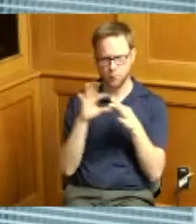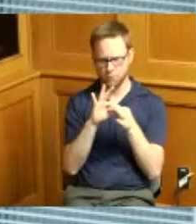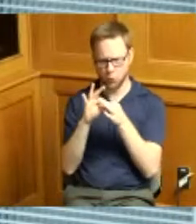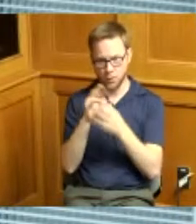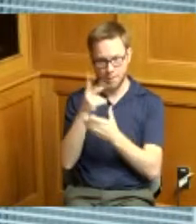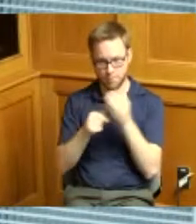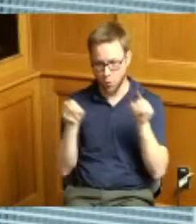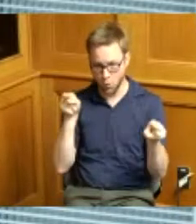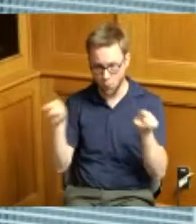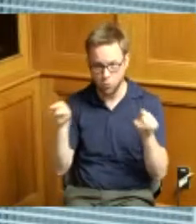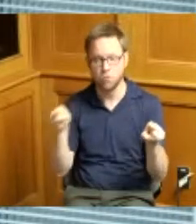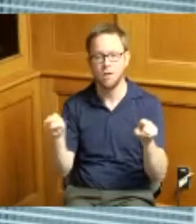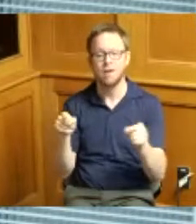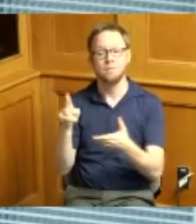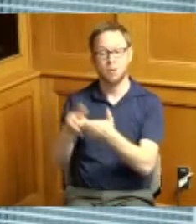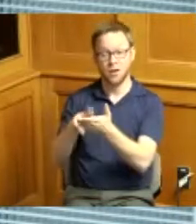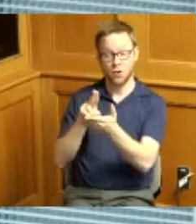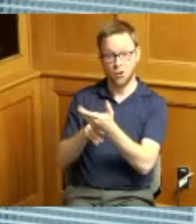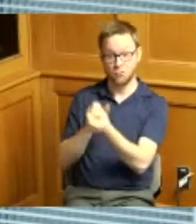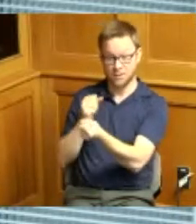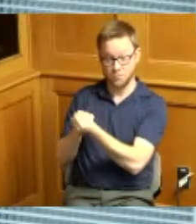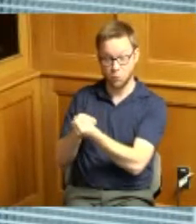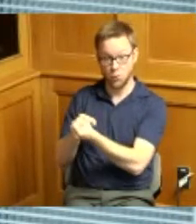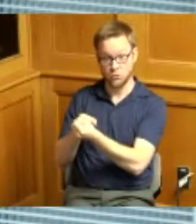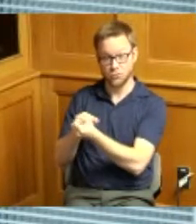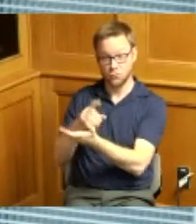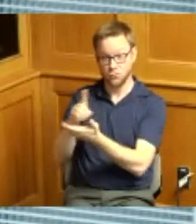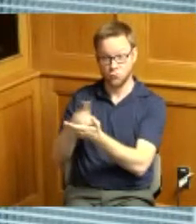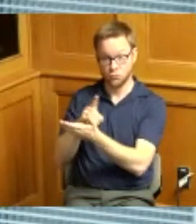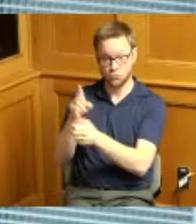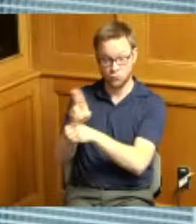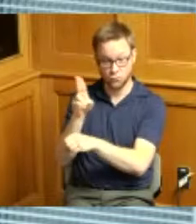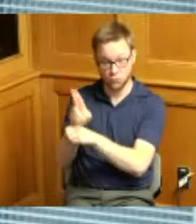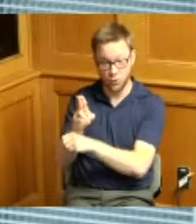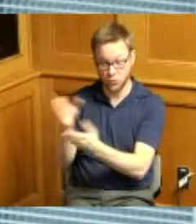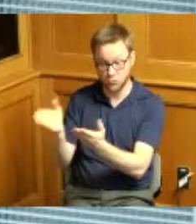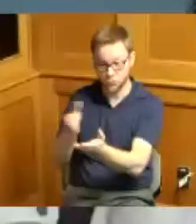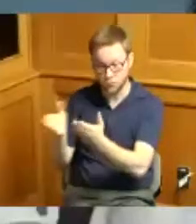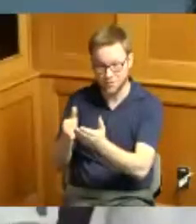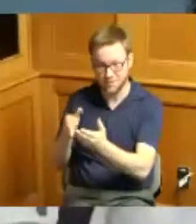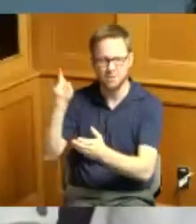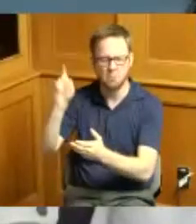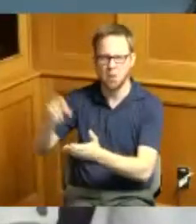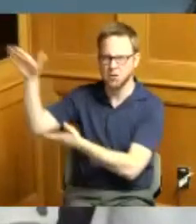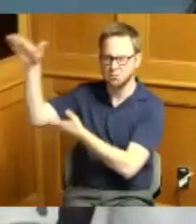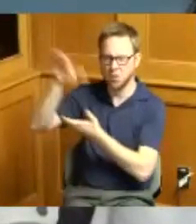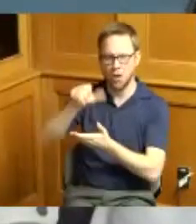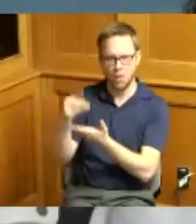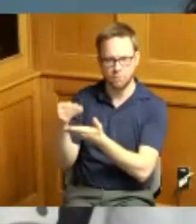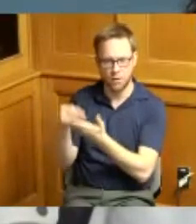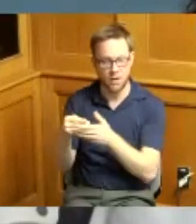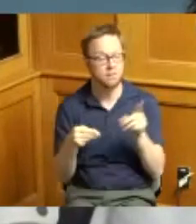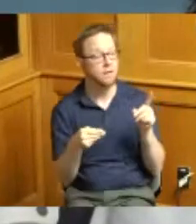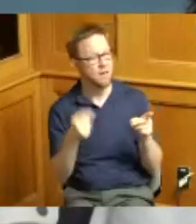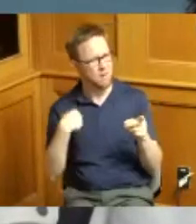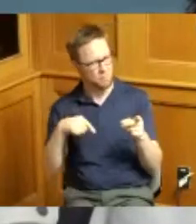abuse services use other funding gotcha but is there since we talked about an increase in my mind